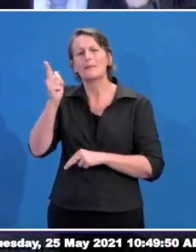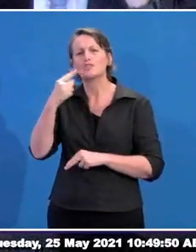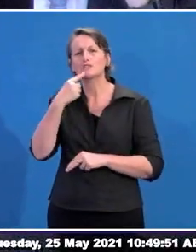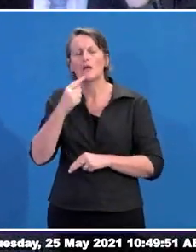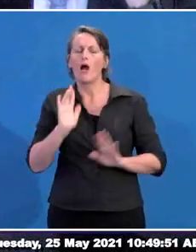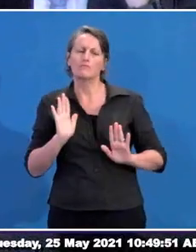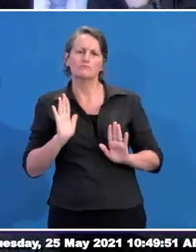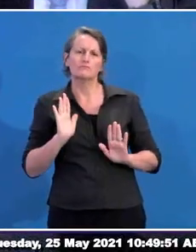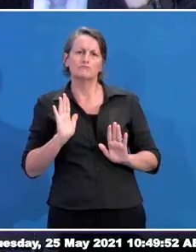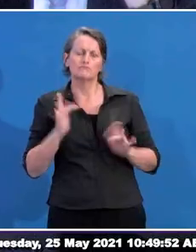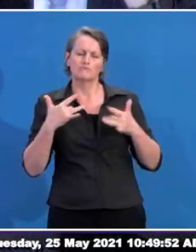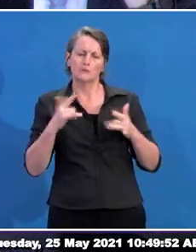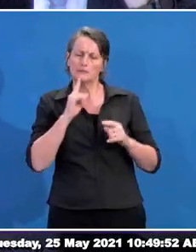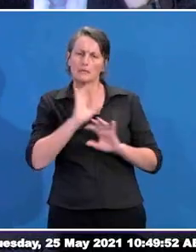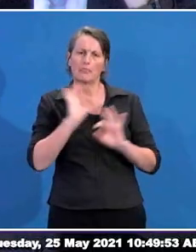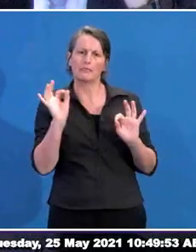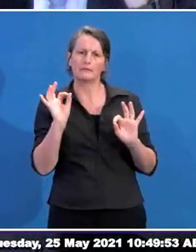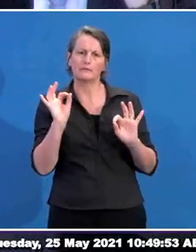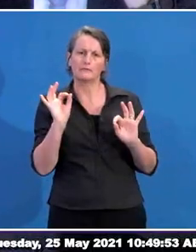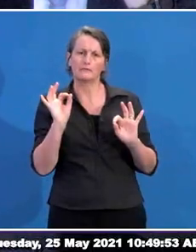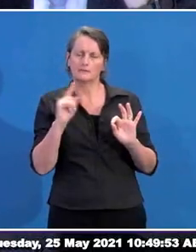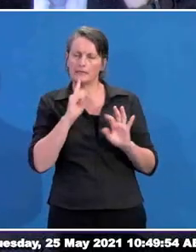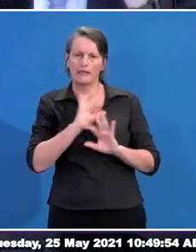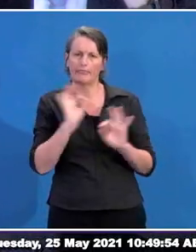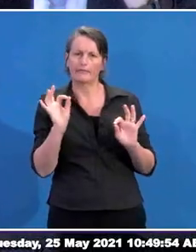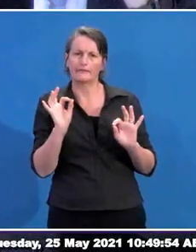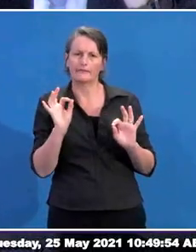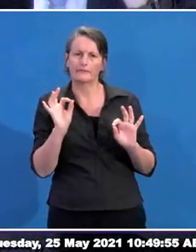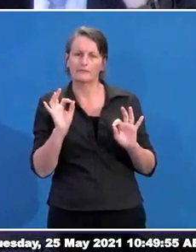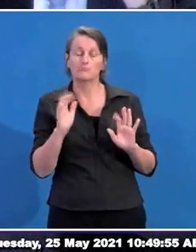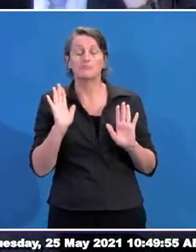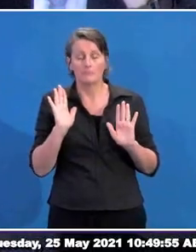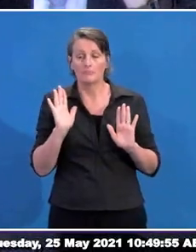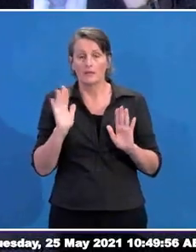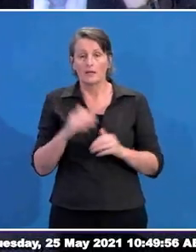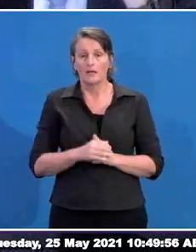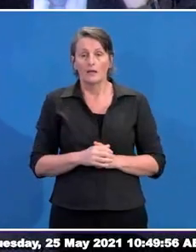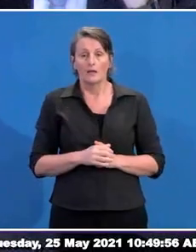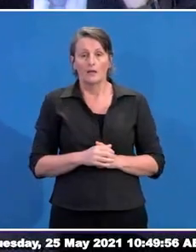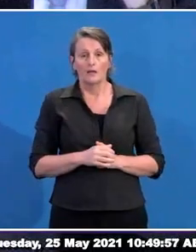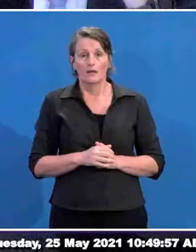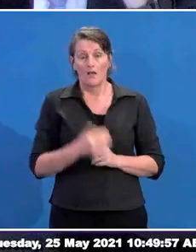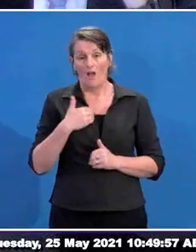that he did anything wrong. And I respect, I've got a deep respect for regional manager 2.